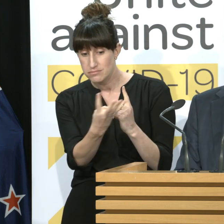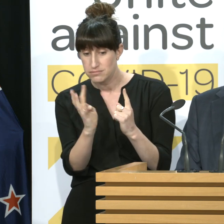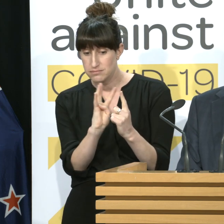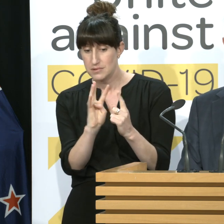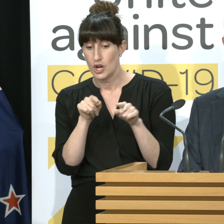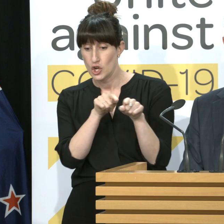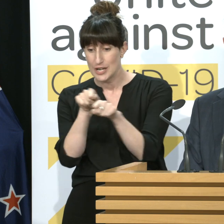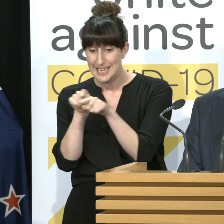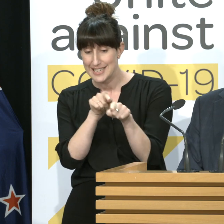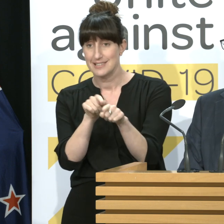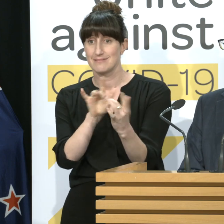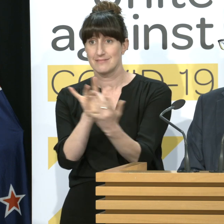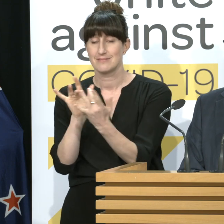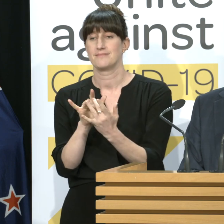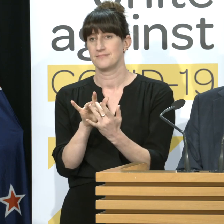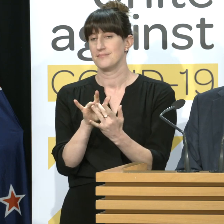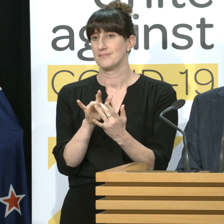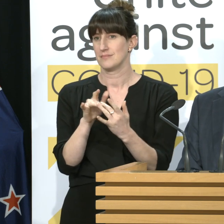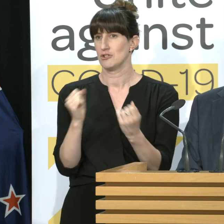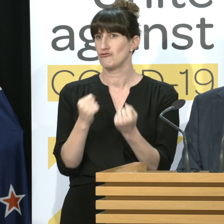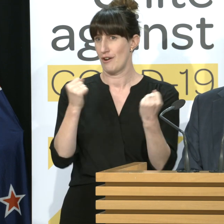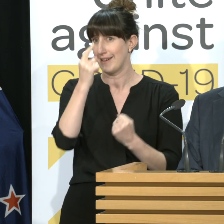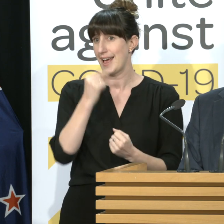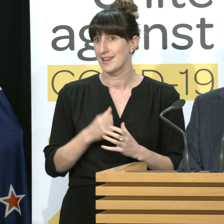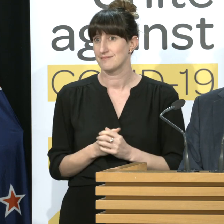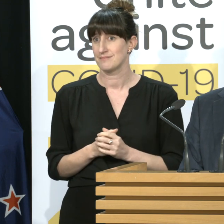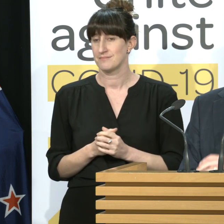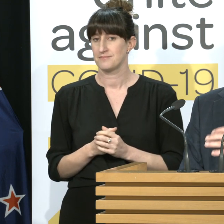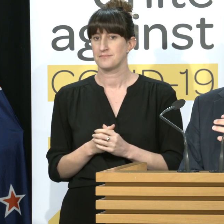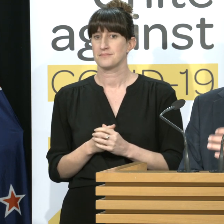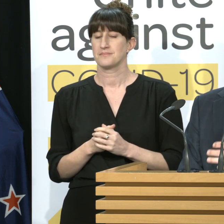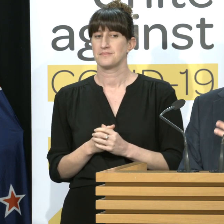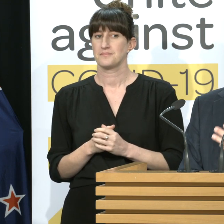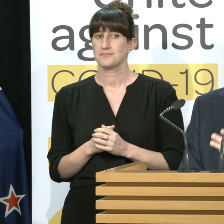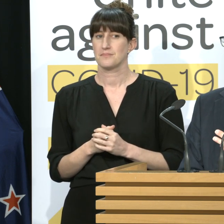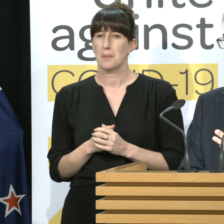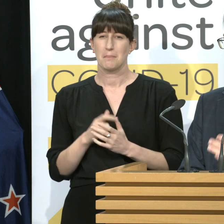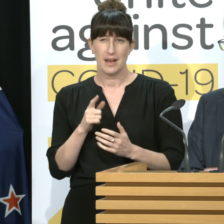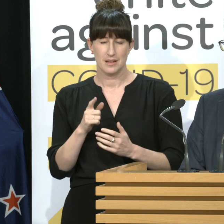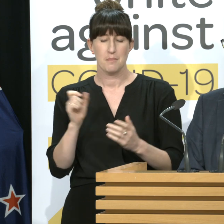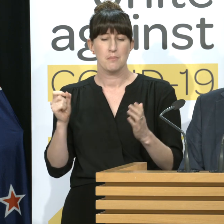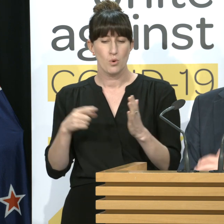And we won't be taking any chances. The key thing, though, is detecting any cases in the first place.